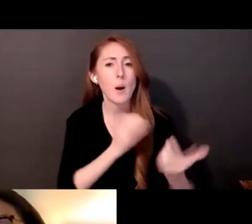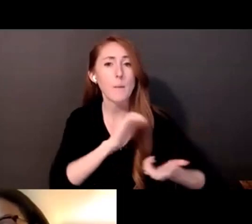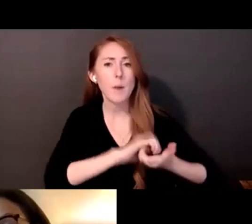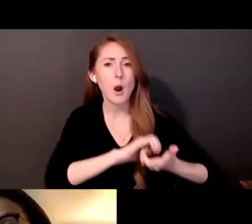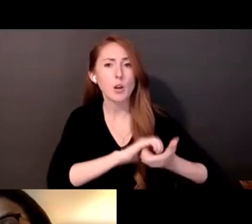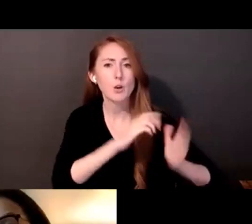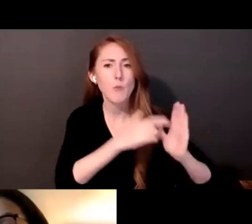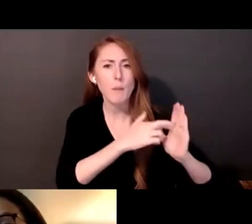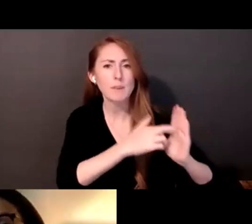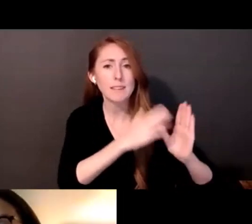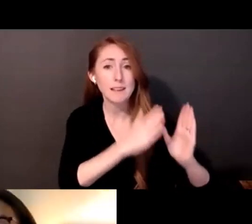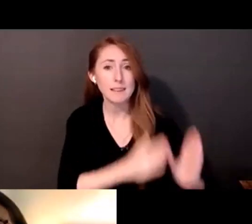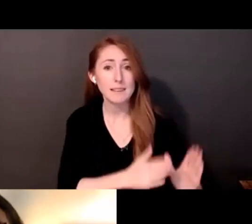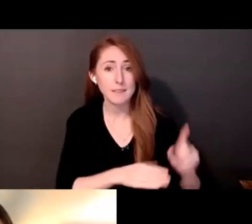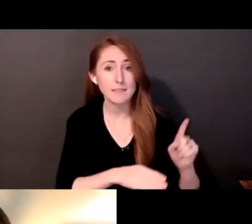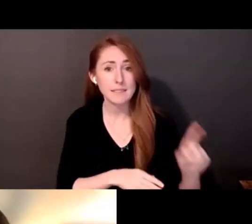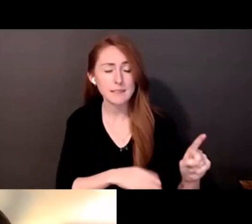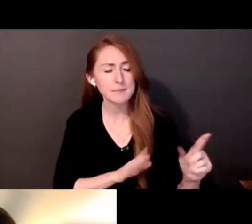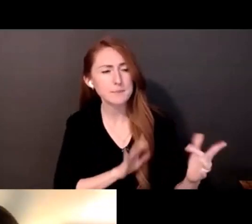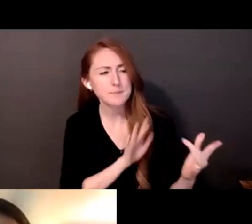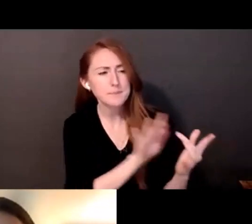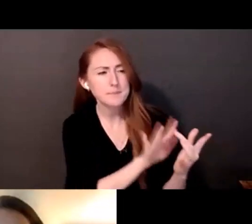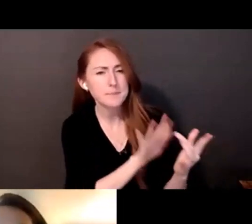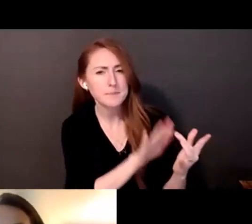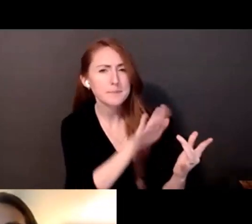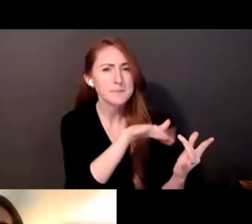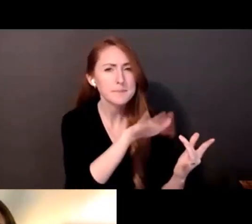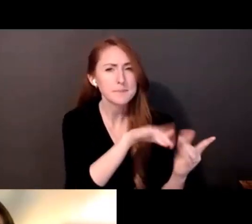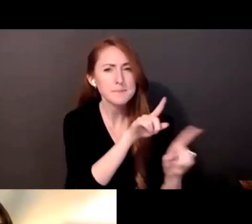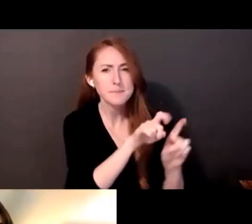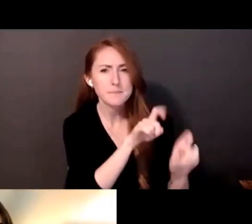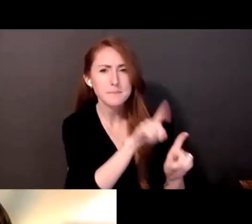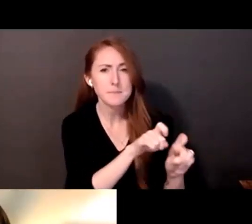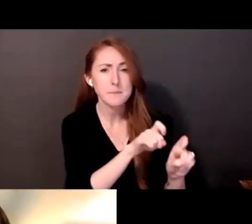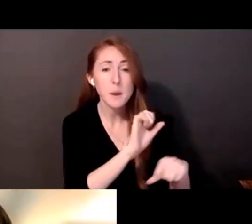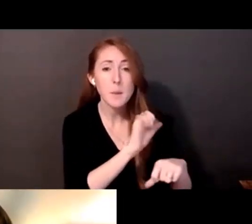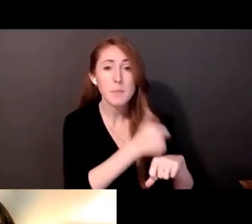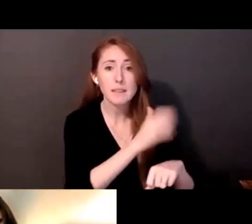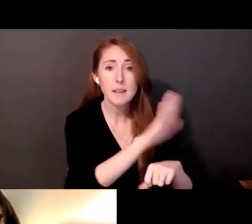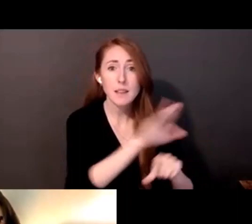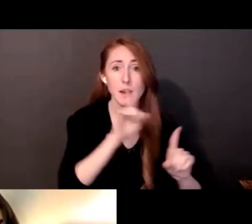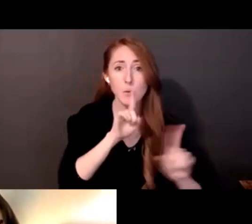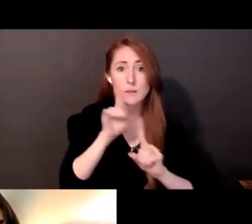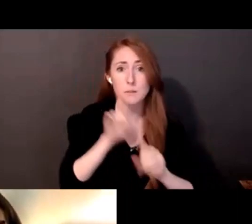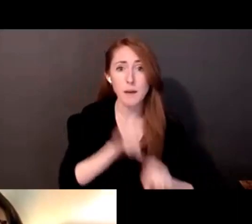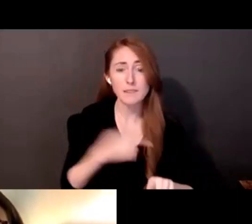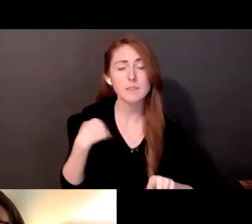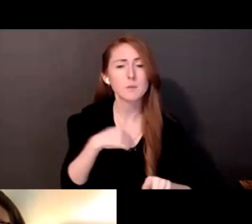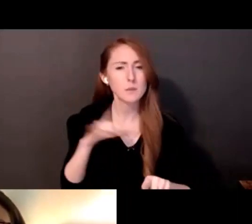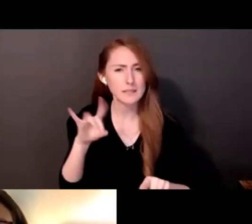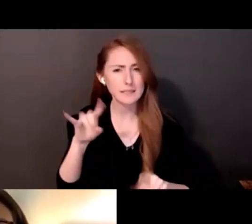and based on what they said, we made initial changes. But we had also done a pilot test of the tool